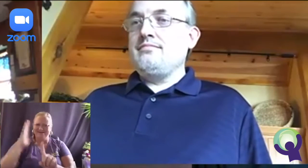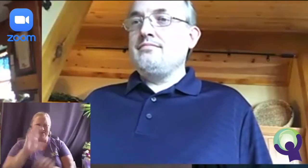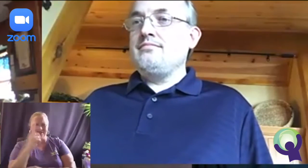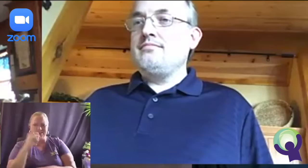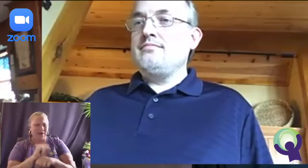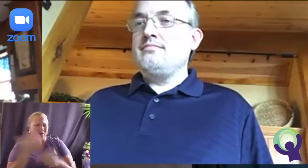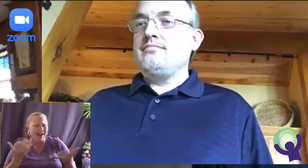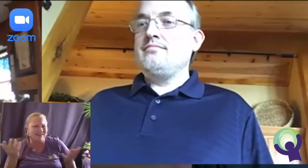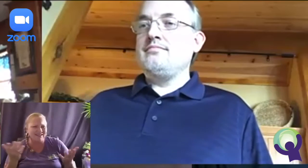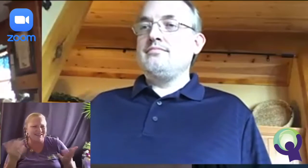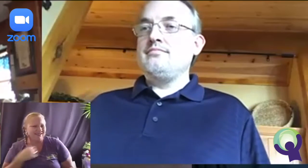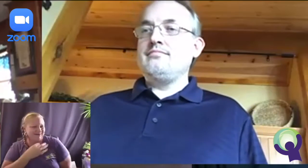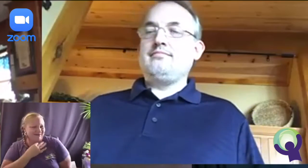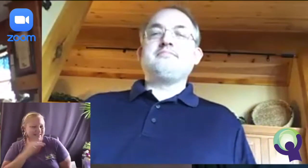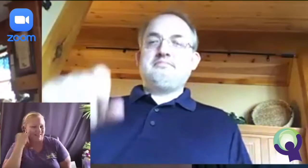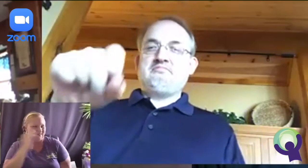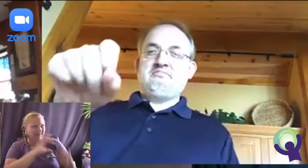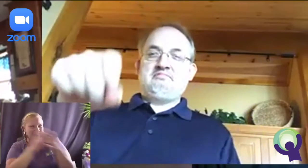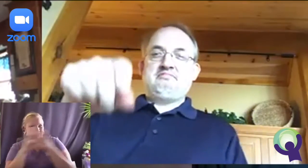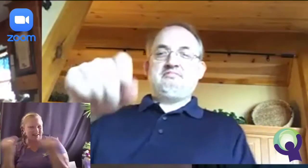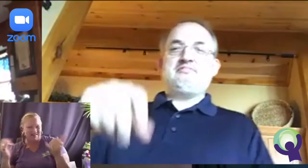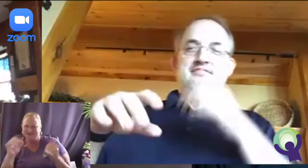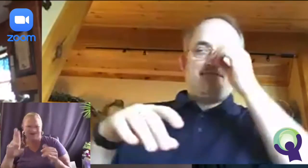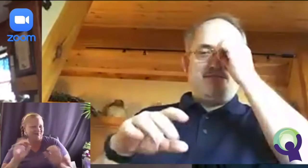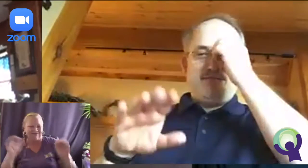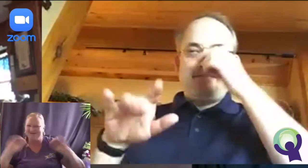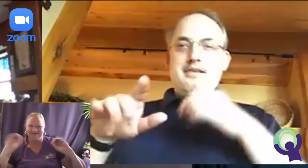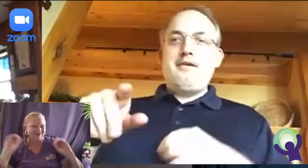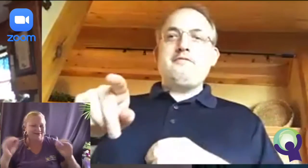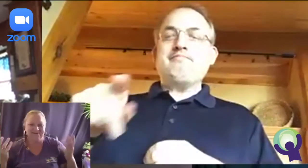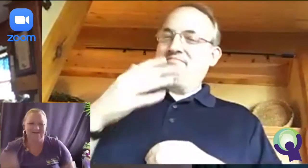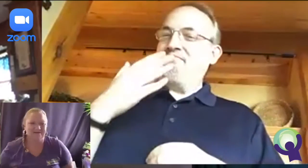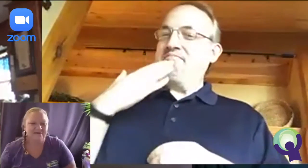you is the very first job that you ever had, what was it and how does that relate to what